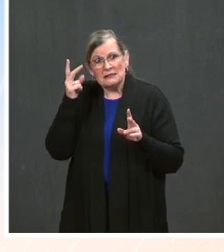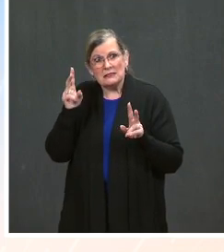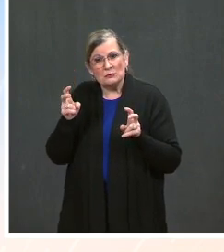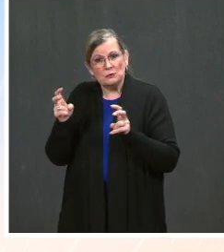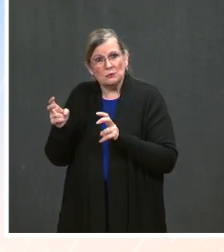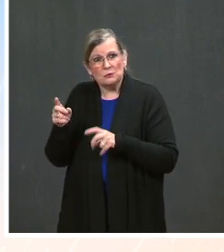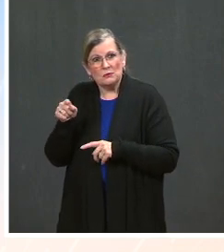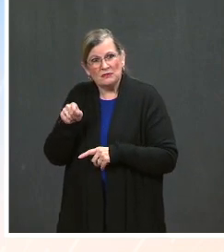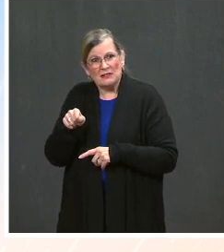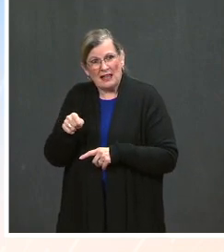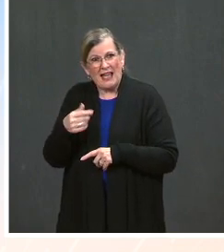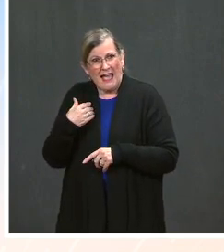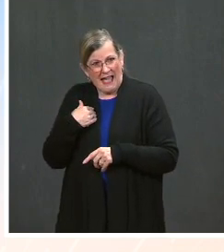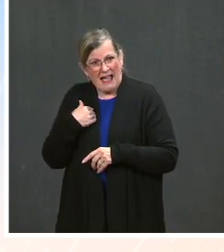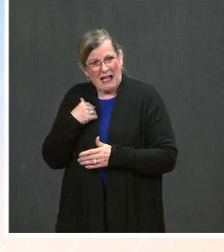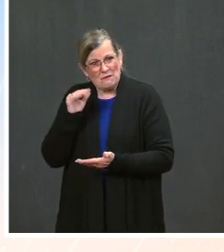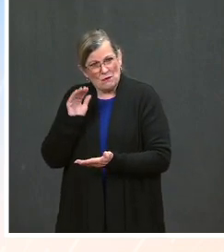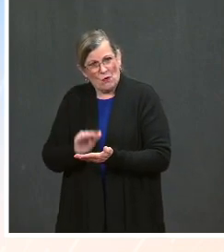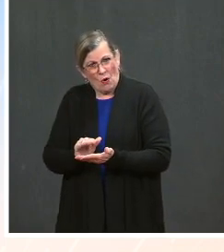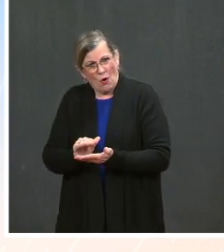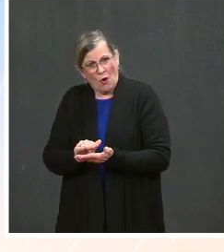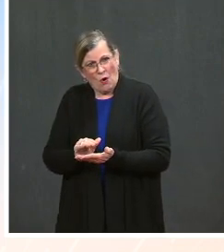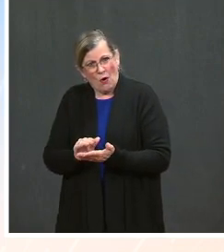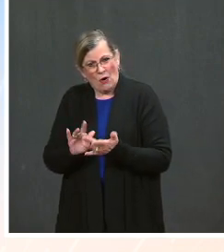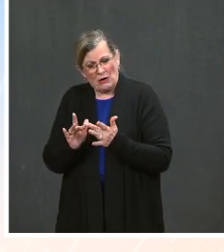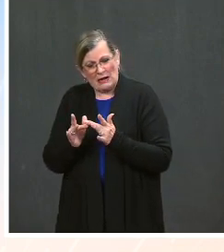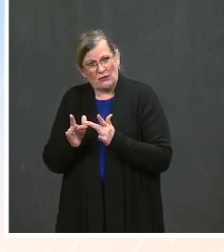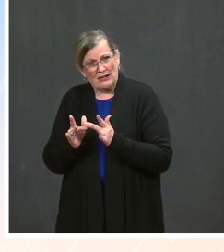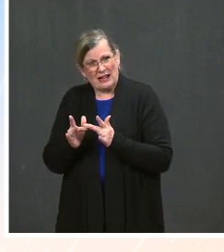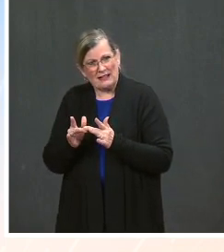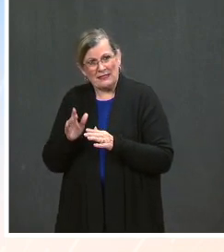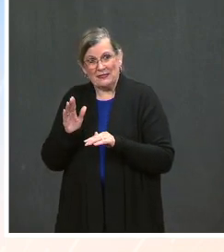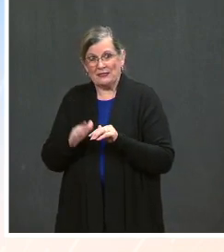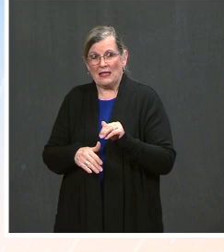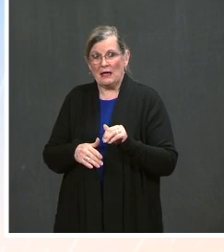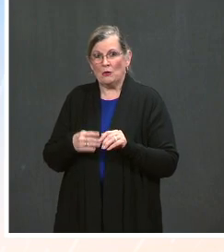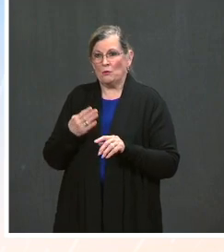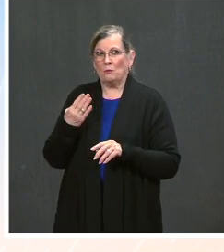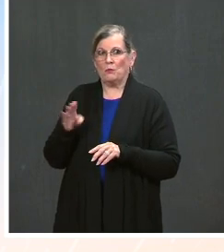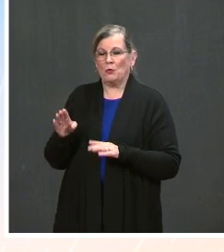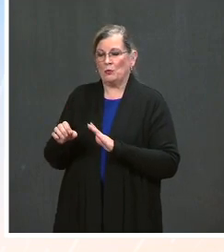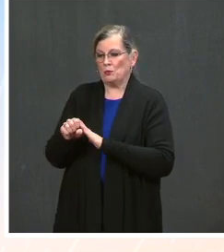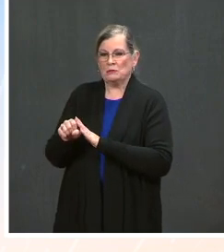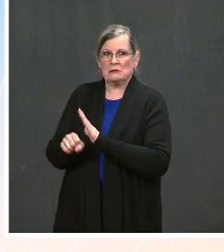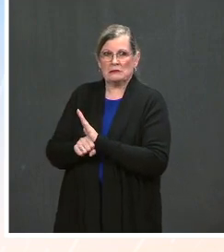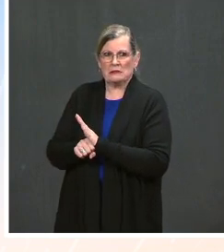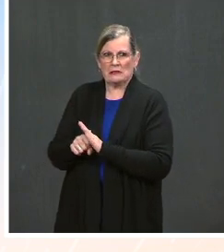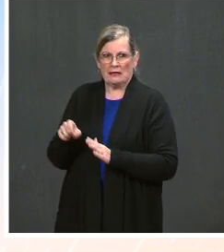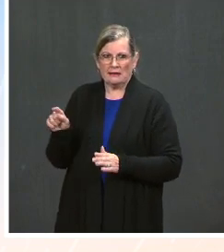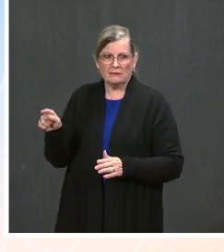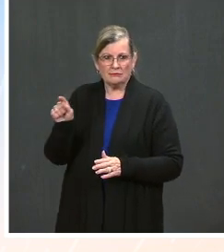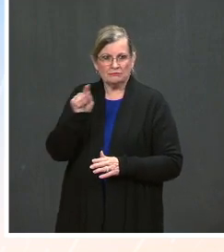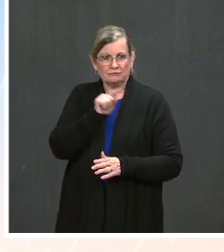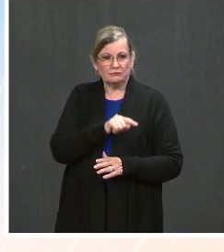is continuing to communicate the different components of these -- this package and how it's going to specifically help the American people.